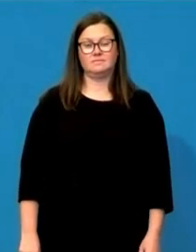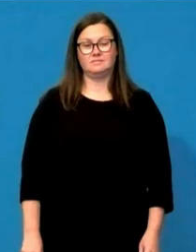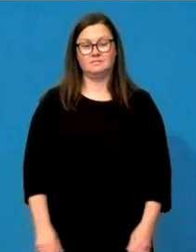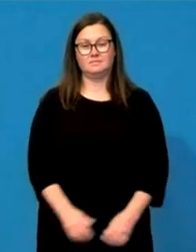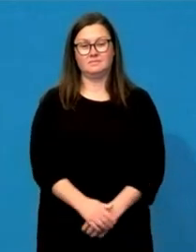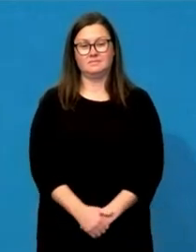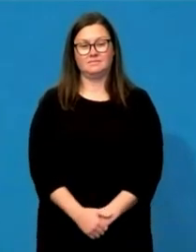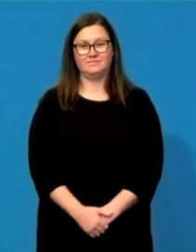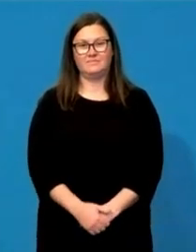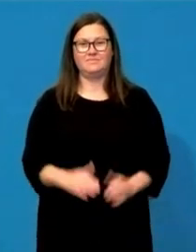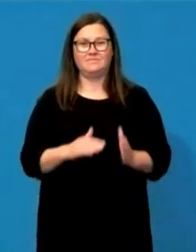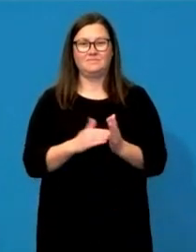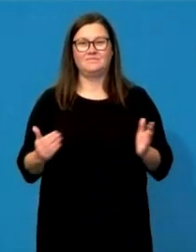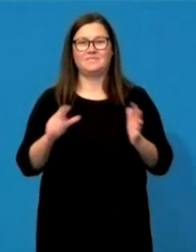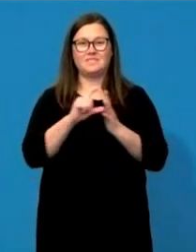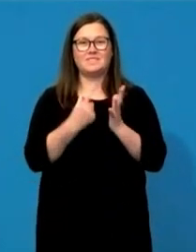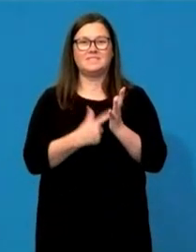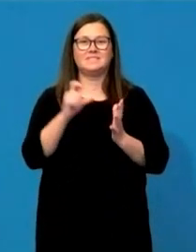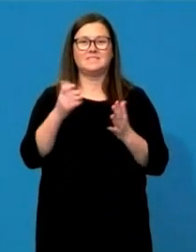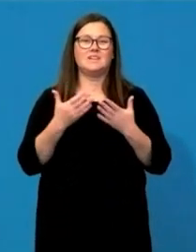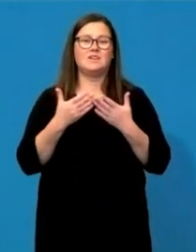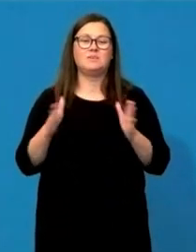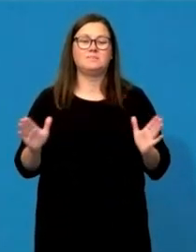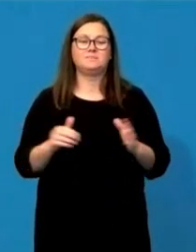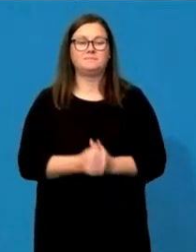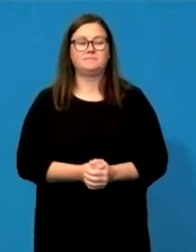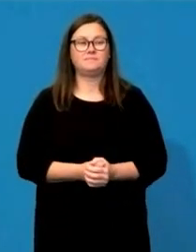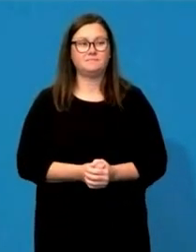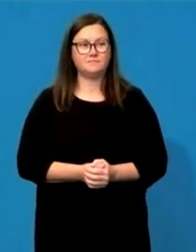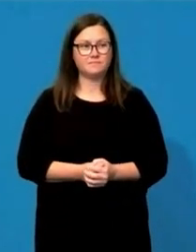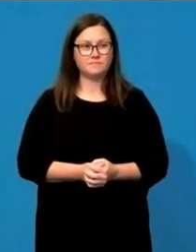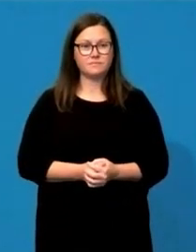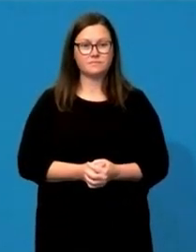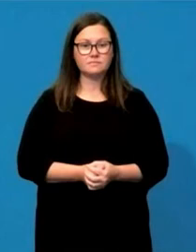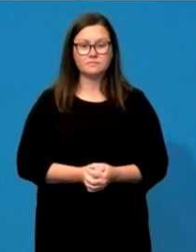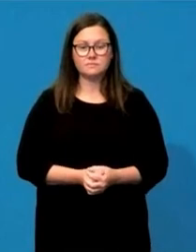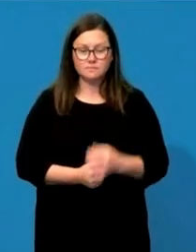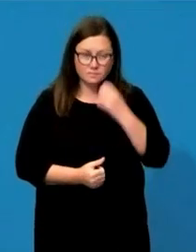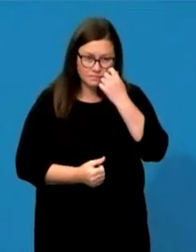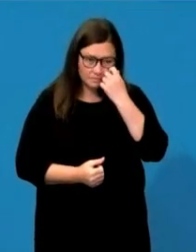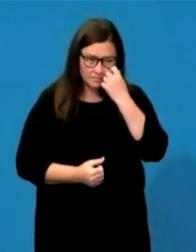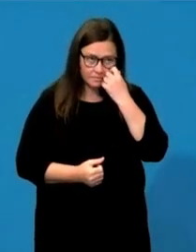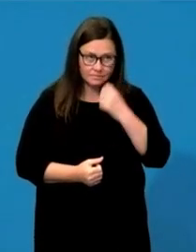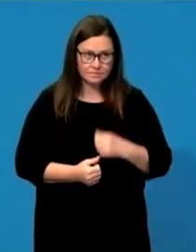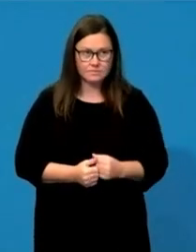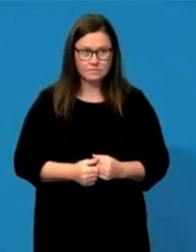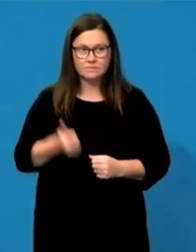Royal Commission is resumed. Yes, Ms Tarrago. Commissioners, our next witness is Jazsikah, who appears on screen.